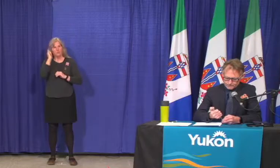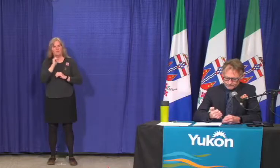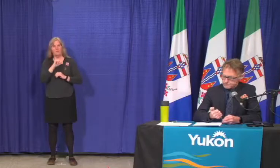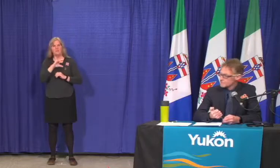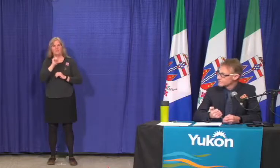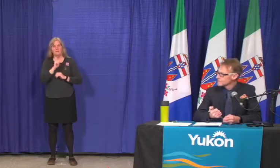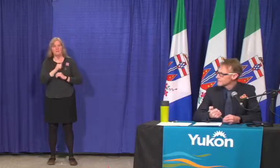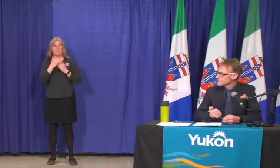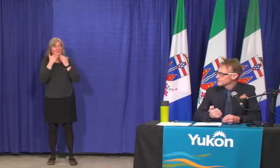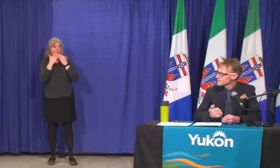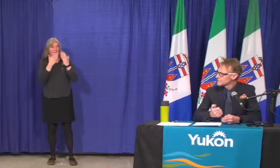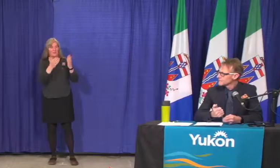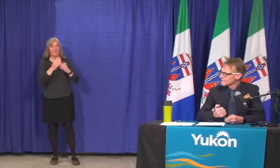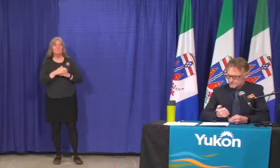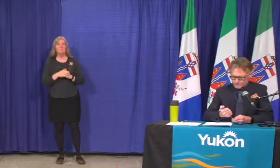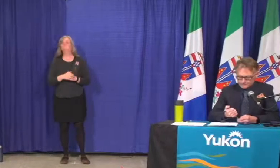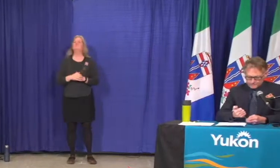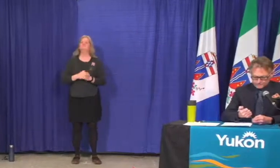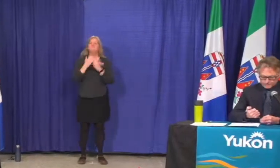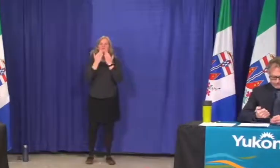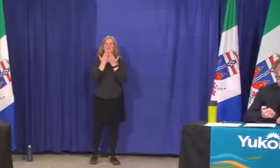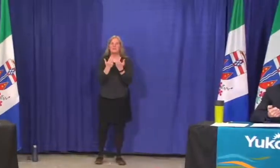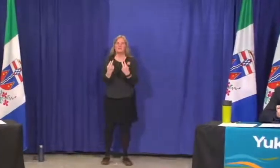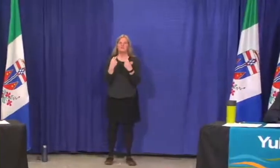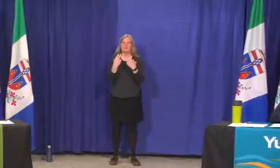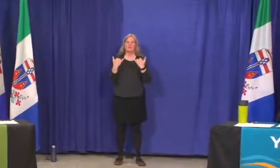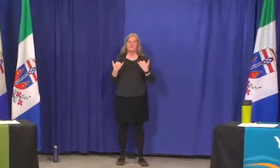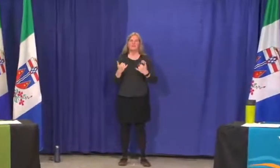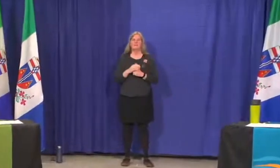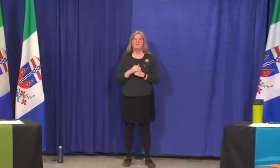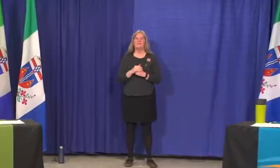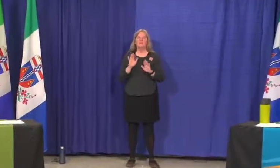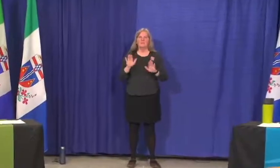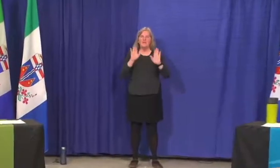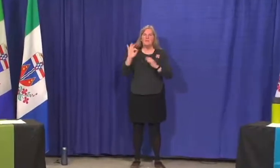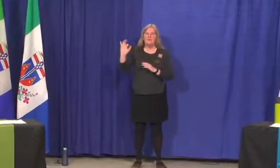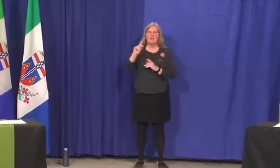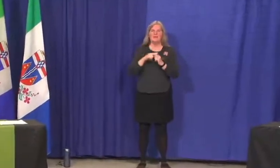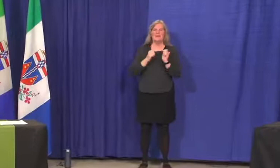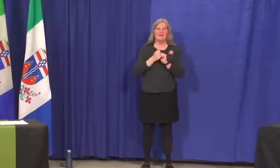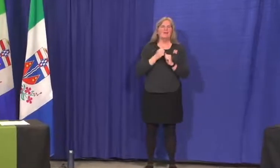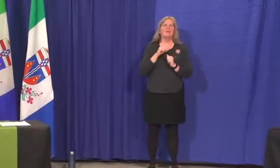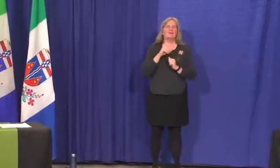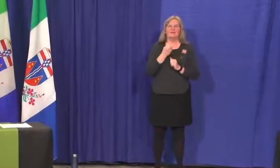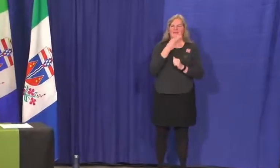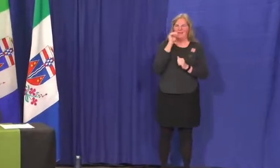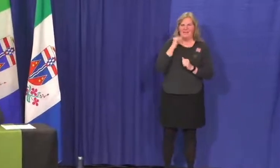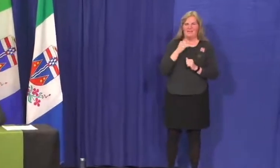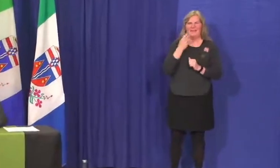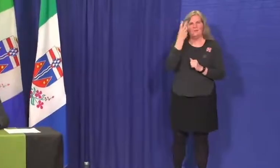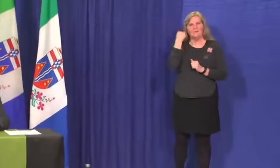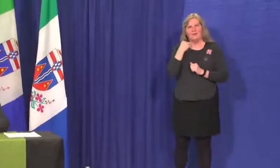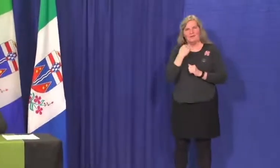Louis. Premier silver? It's great to be back here